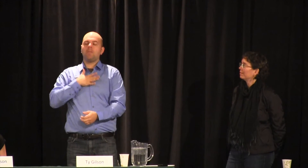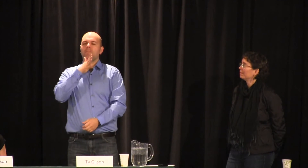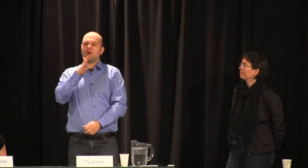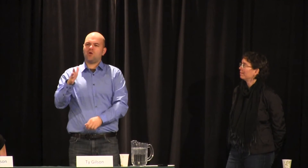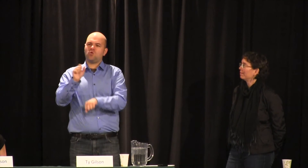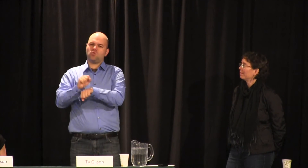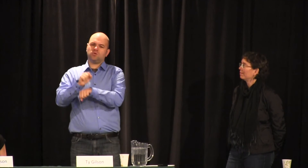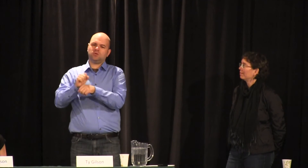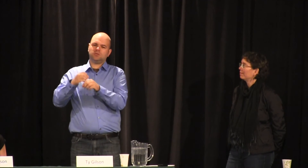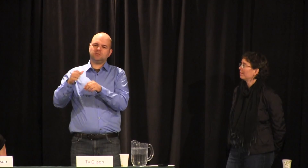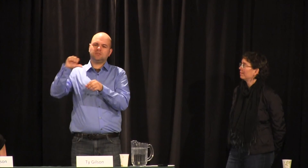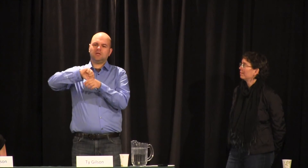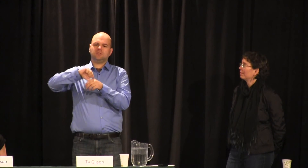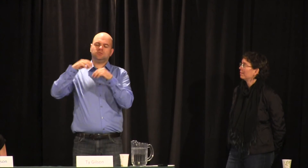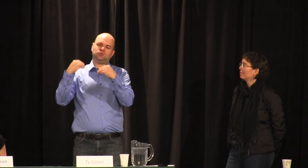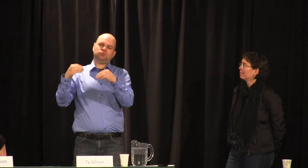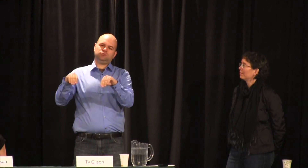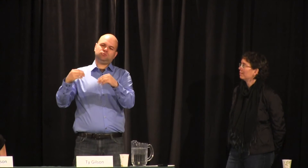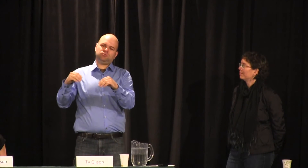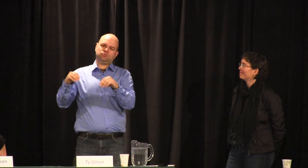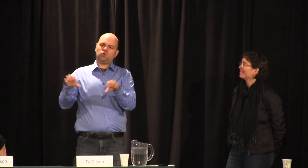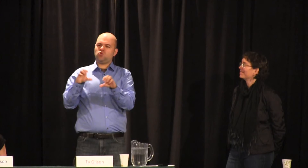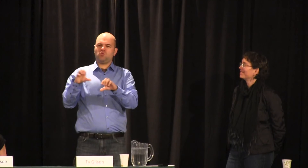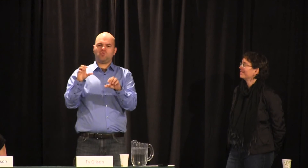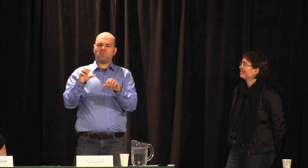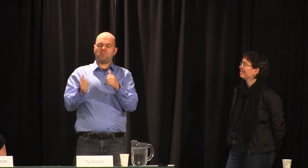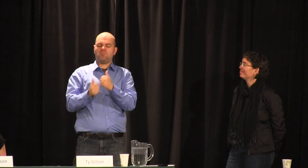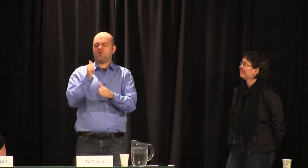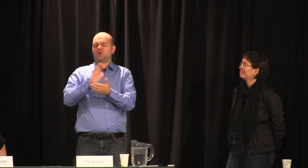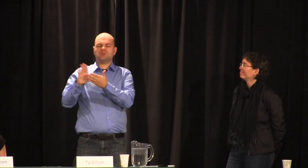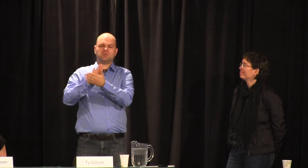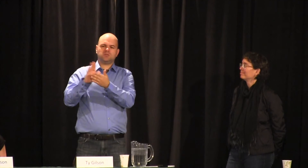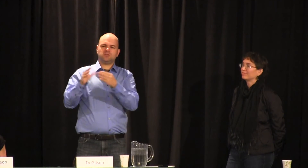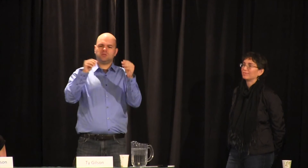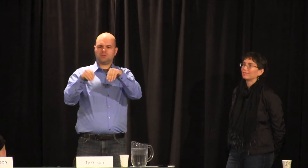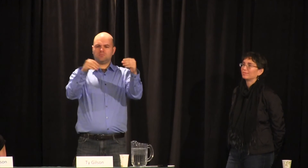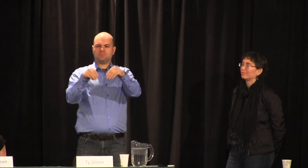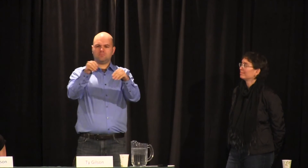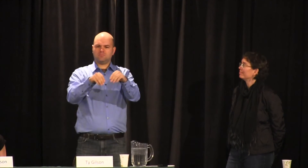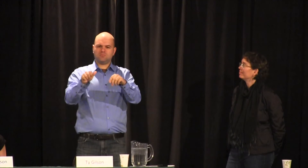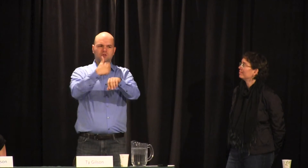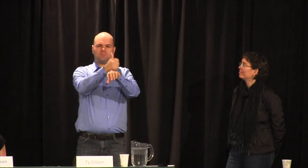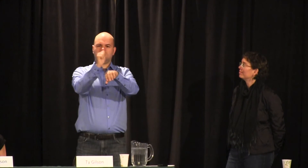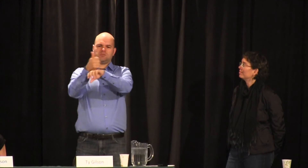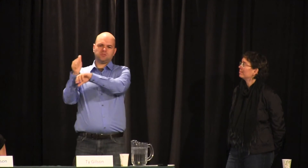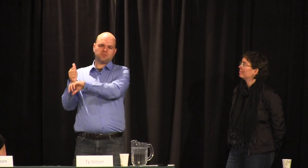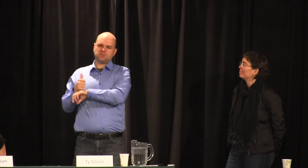I was helping my mom with the store, at the gas station. And I was doing cleaning and stocking